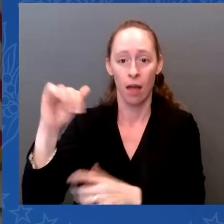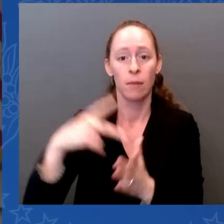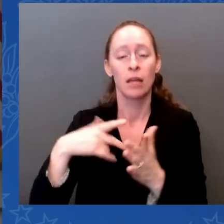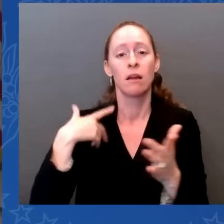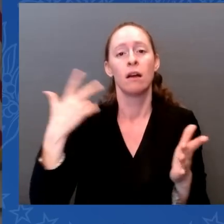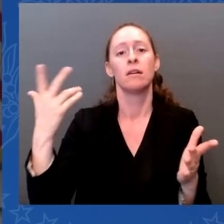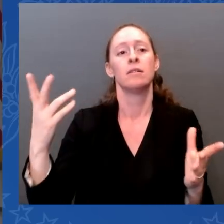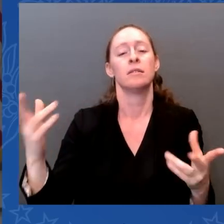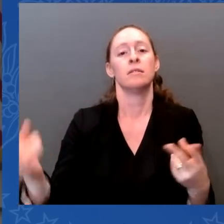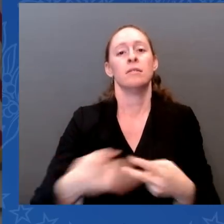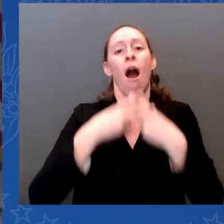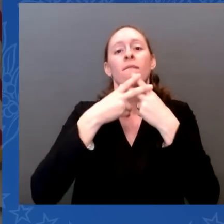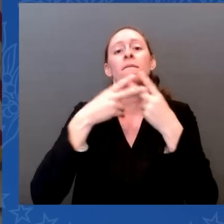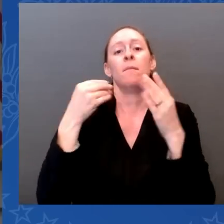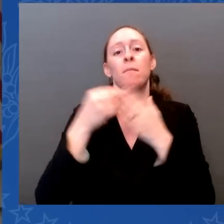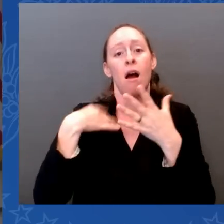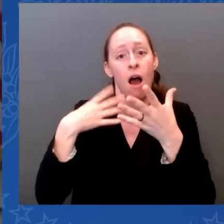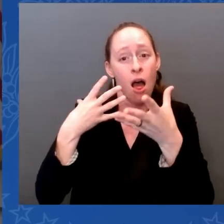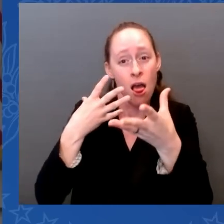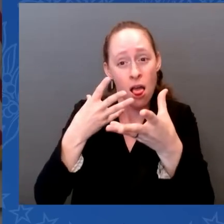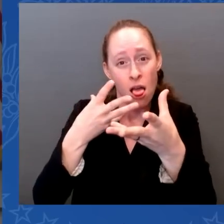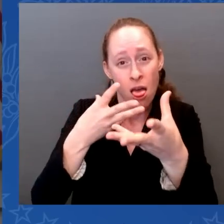thousands of dollars a year. Oh.